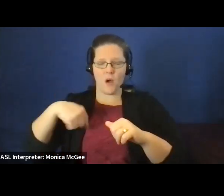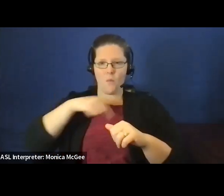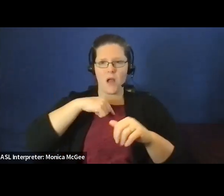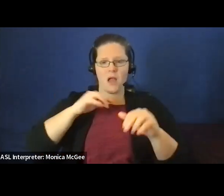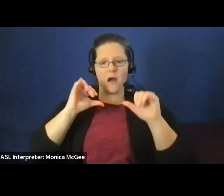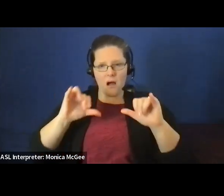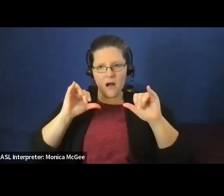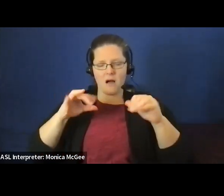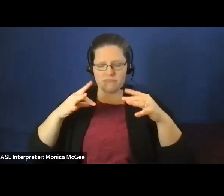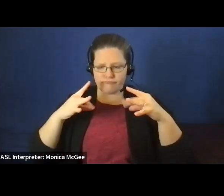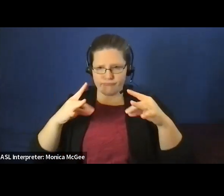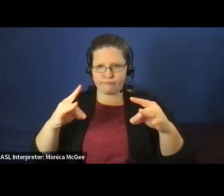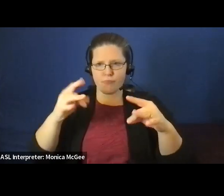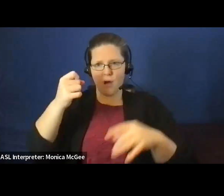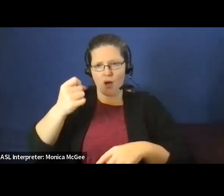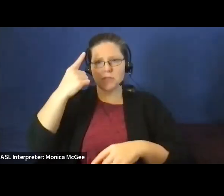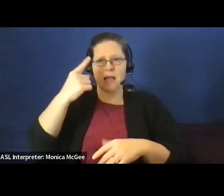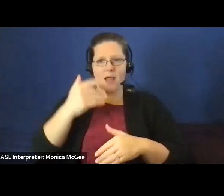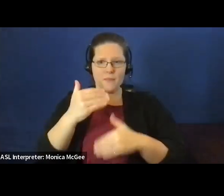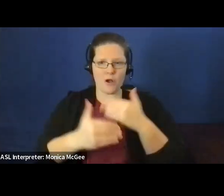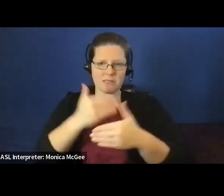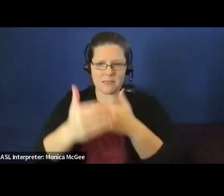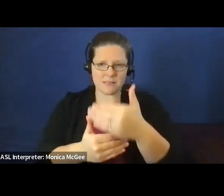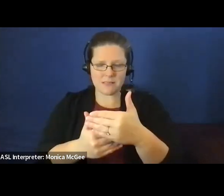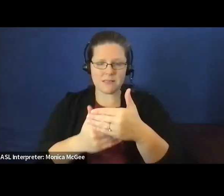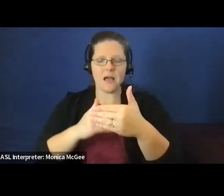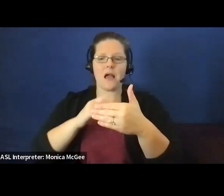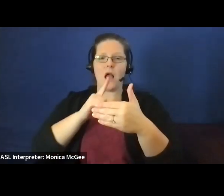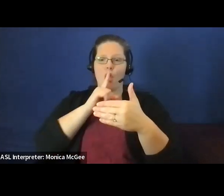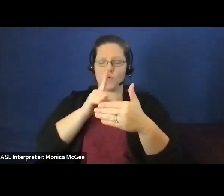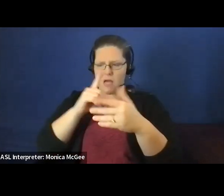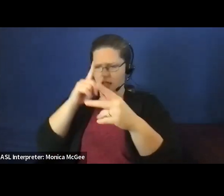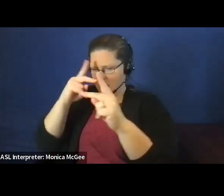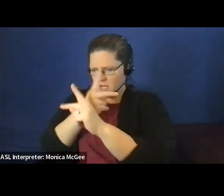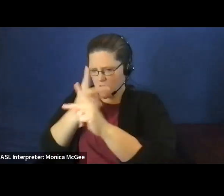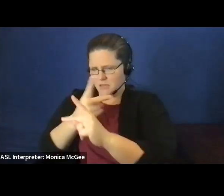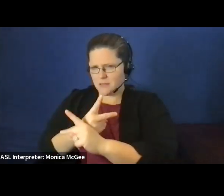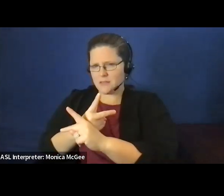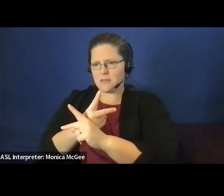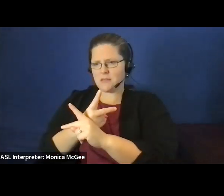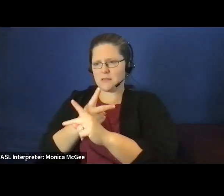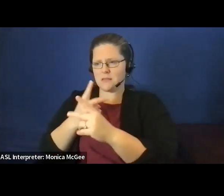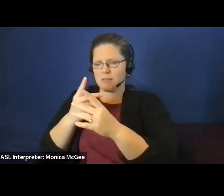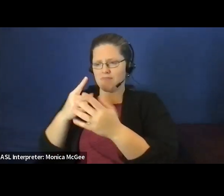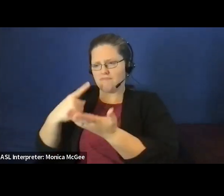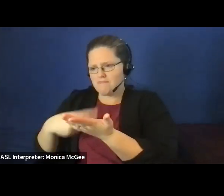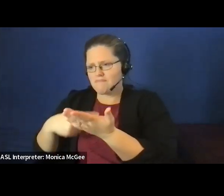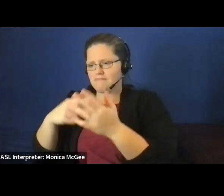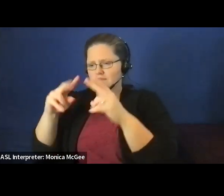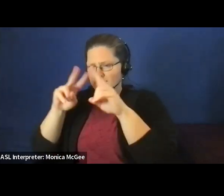each state. So it has been kind of like an evolution of understanding the